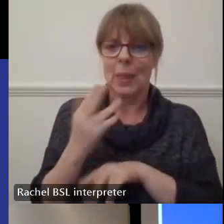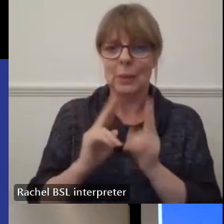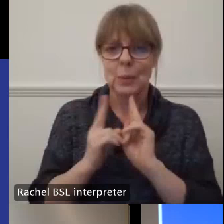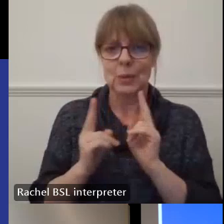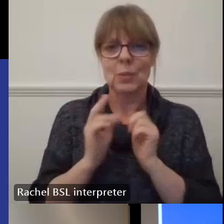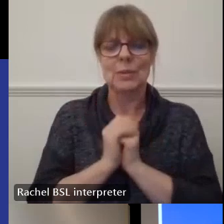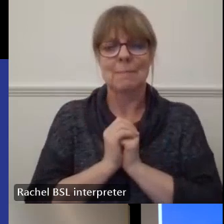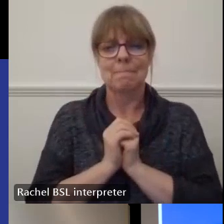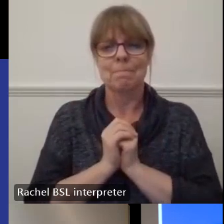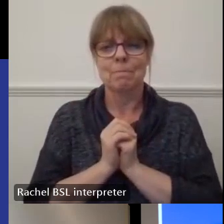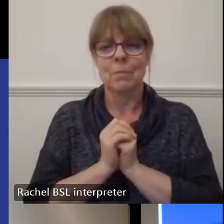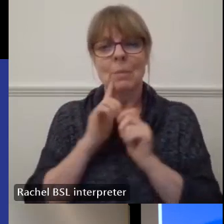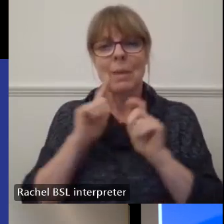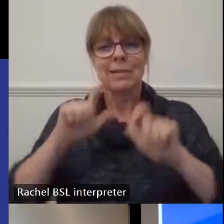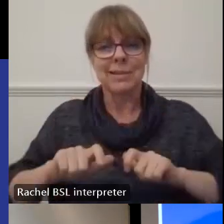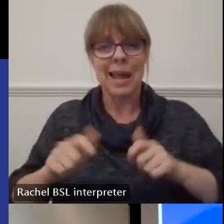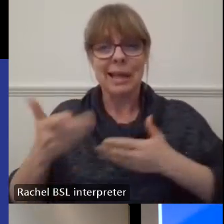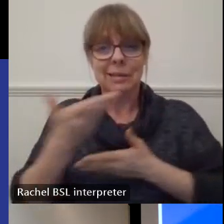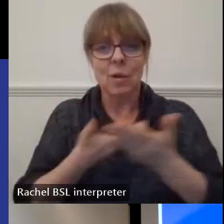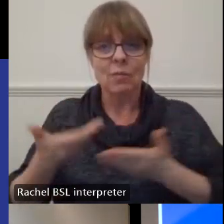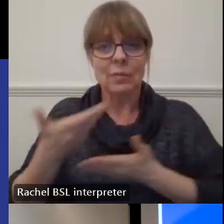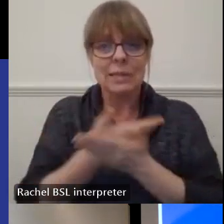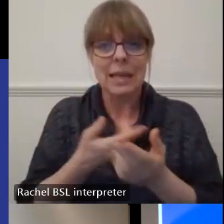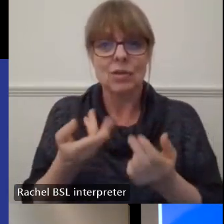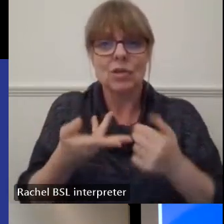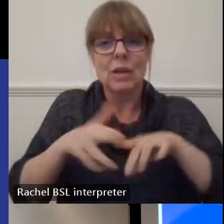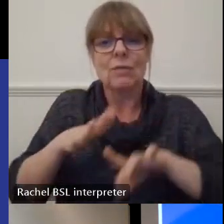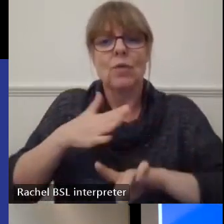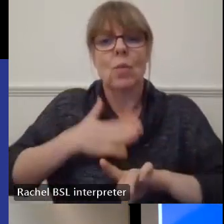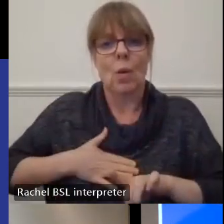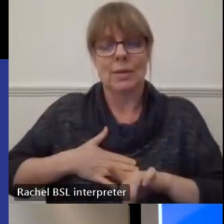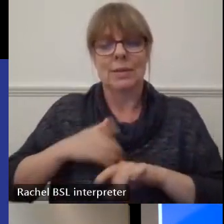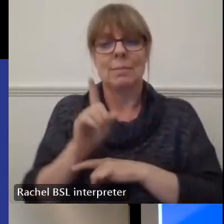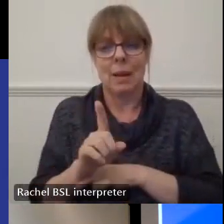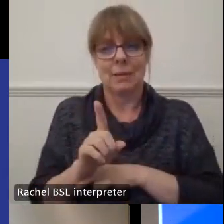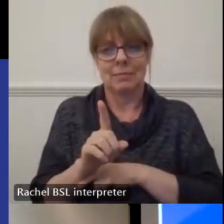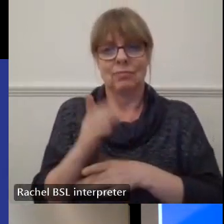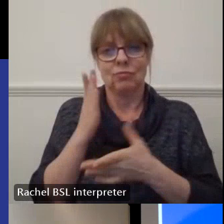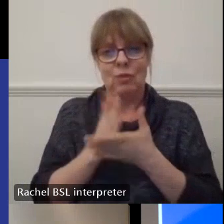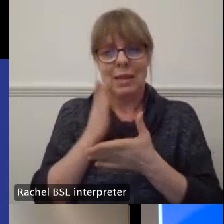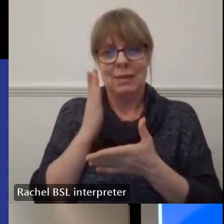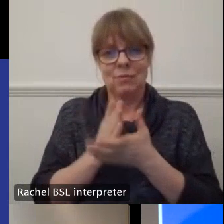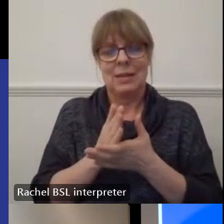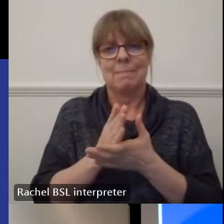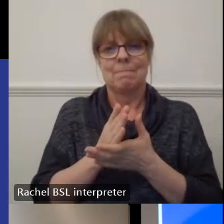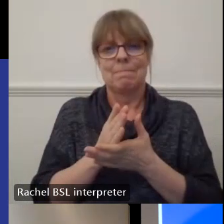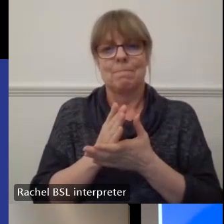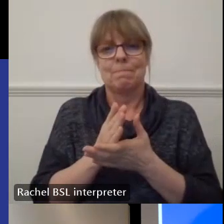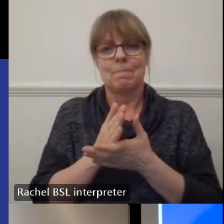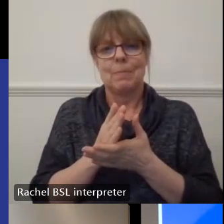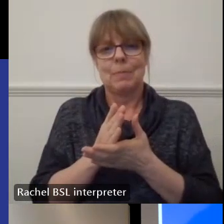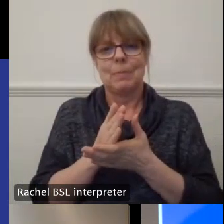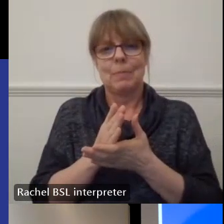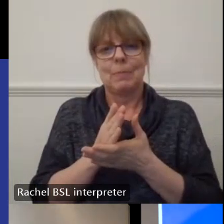But, yeah, stay and have a chat with us if you want to. But what we want, really, if you want to do it,